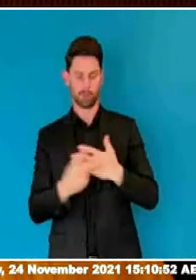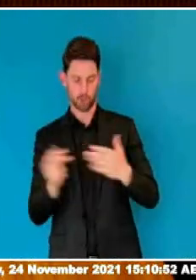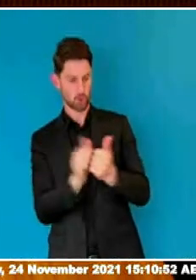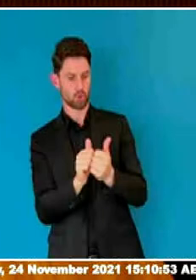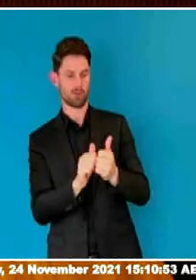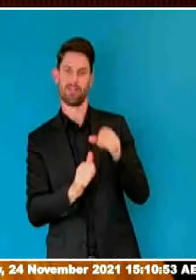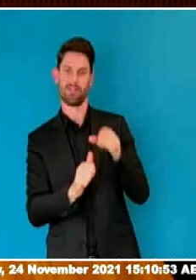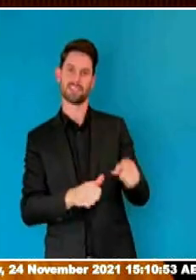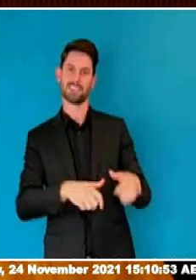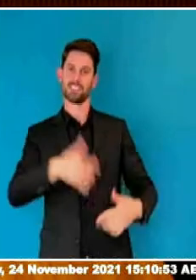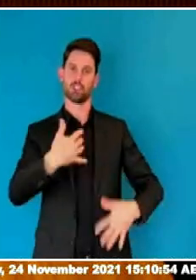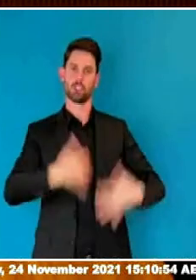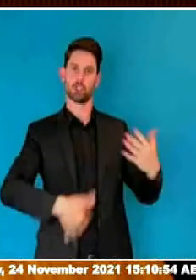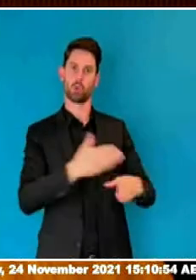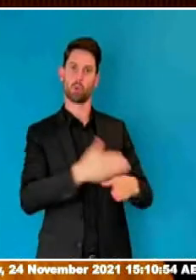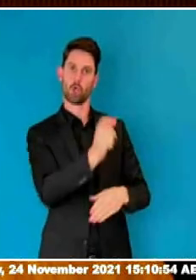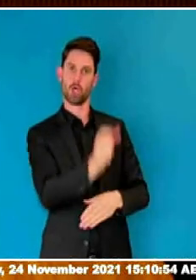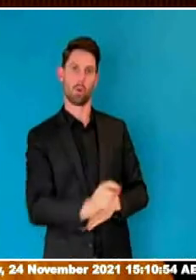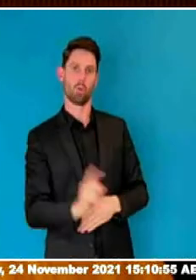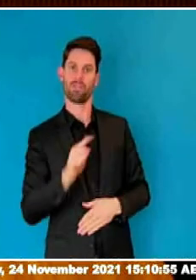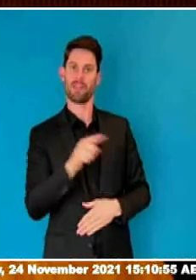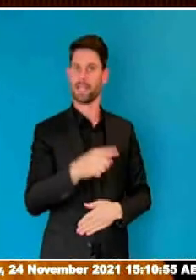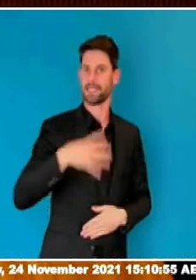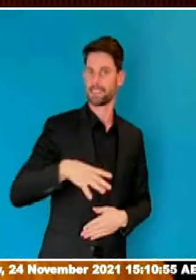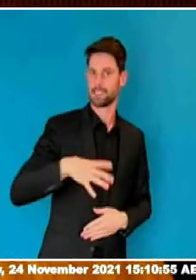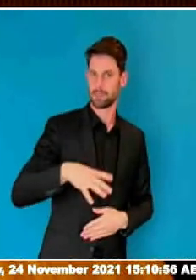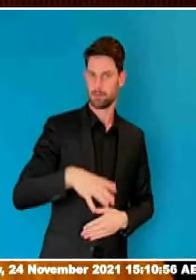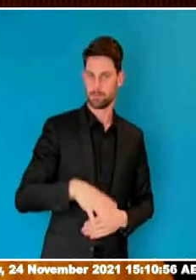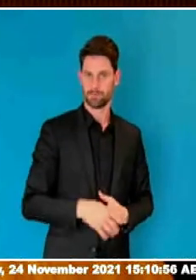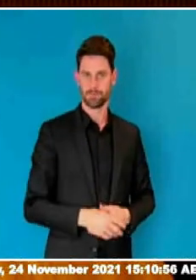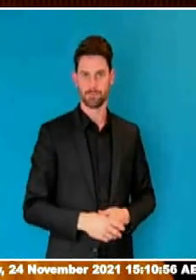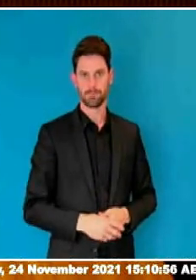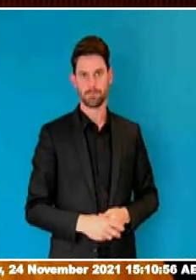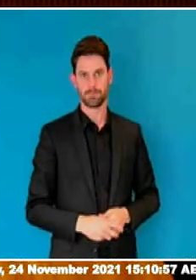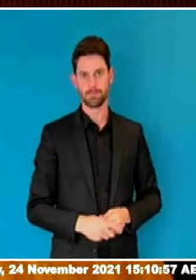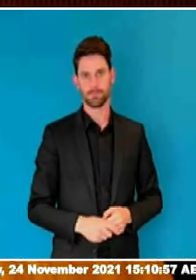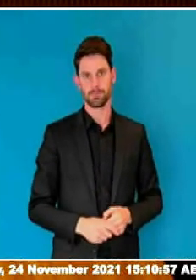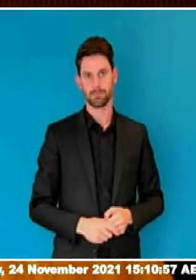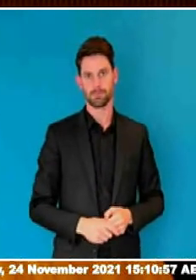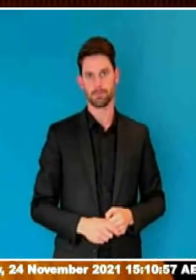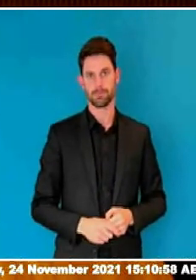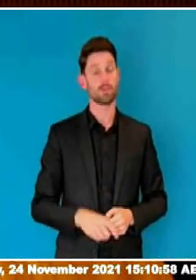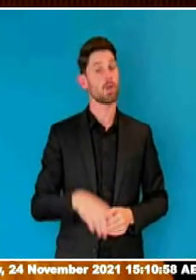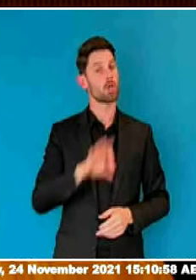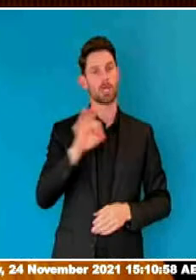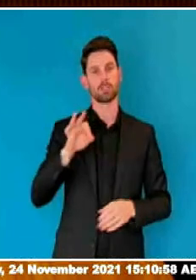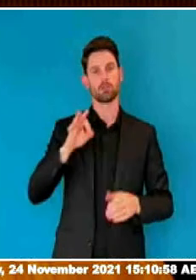worker. But in doing so, and whilst it's not part of our legislative role,